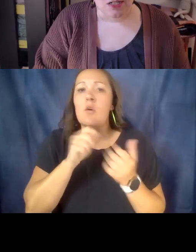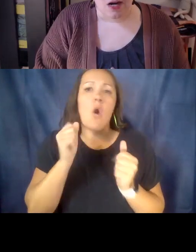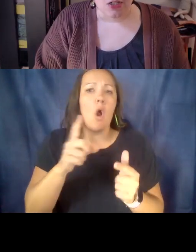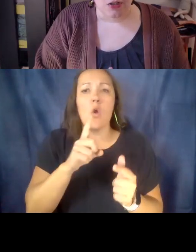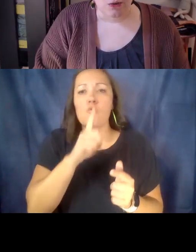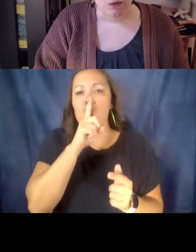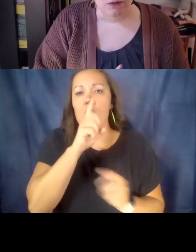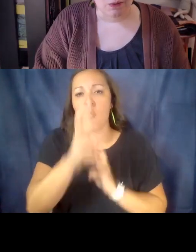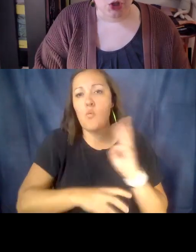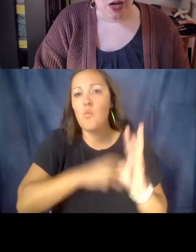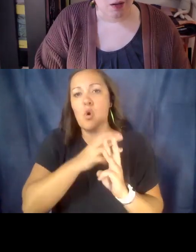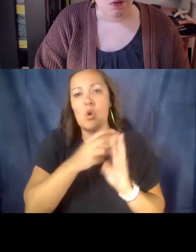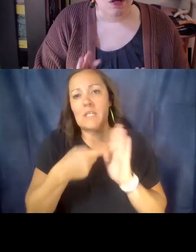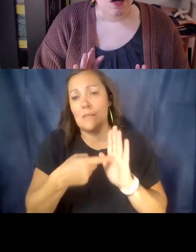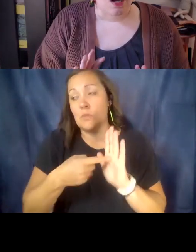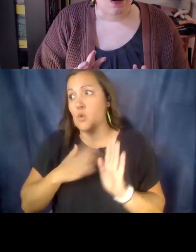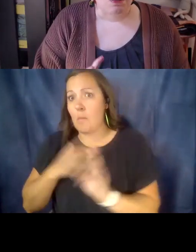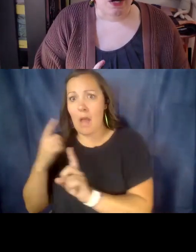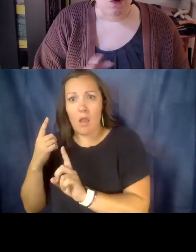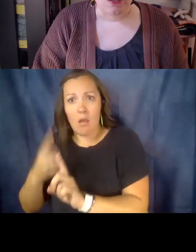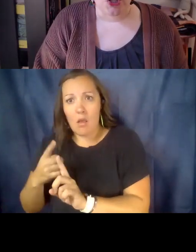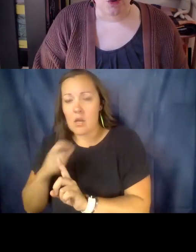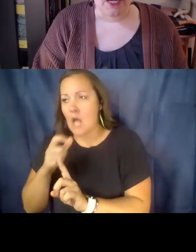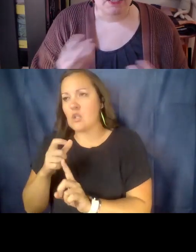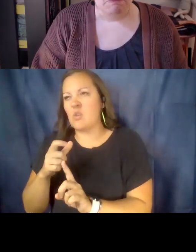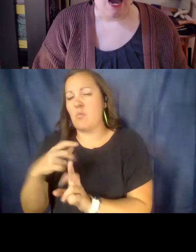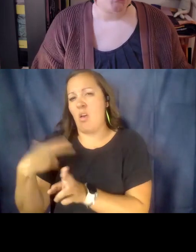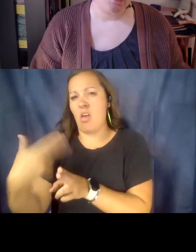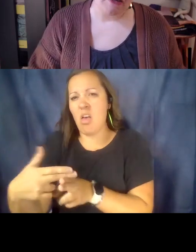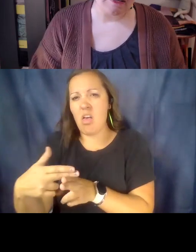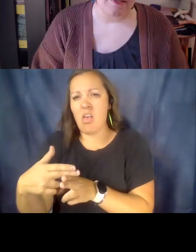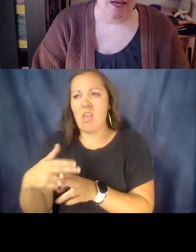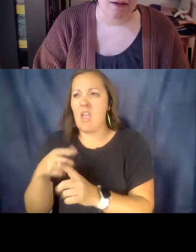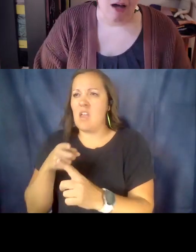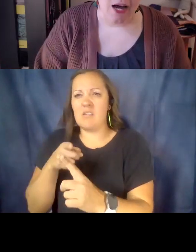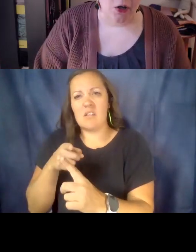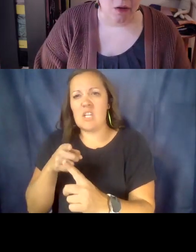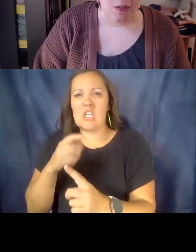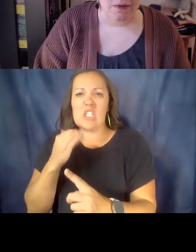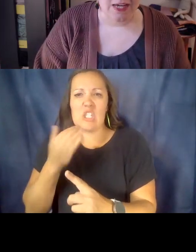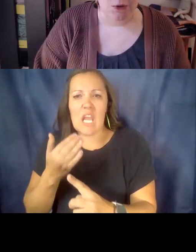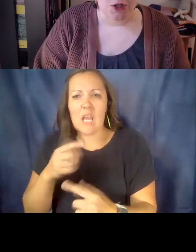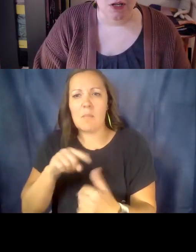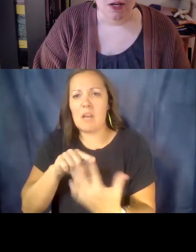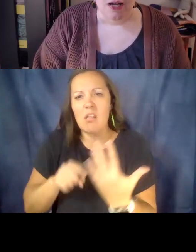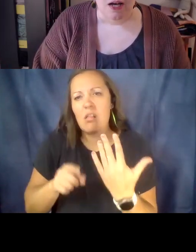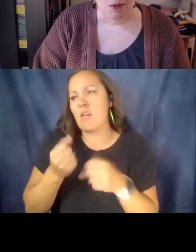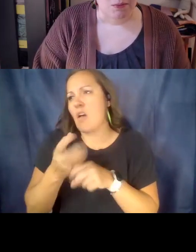not to name and shame, but I want to show like actual things that I or others have encountered